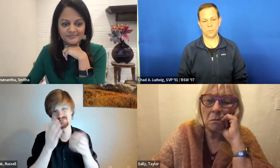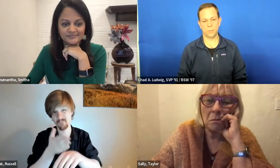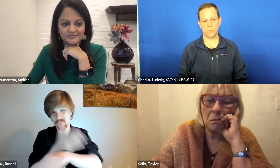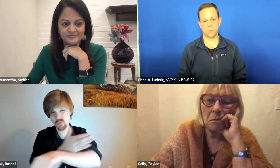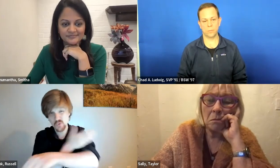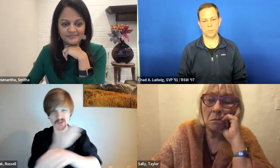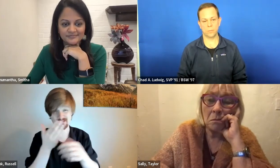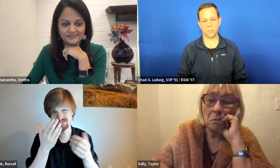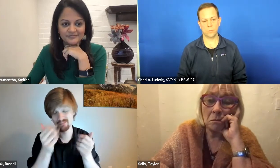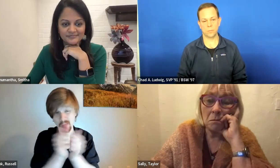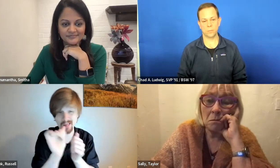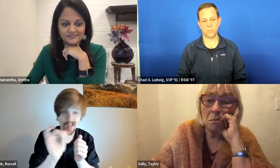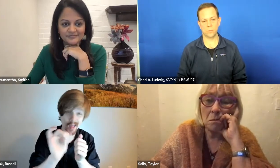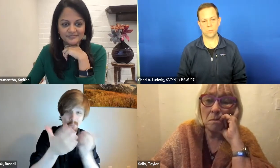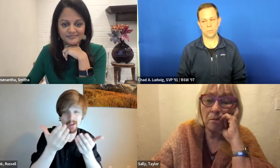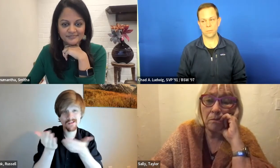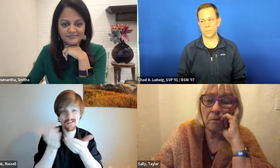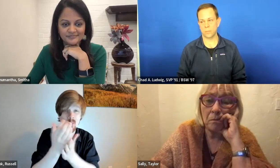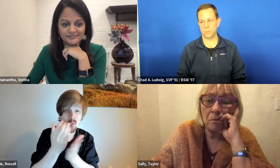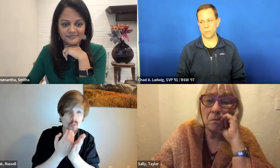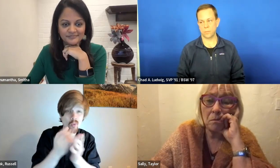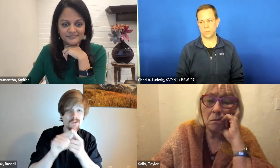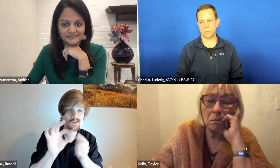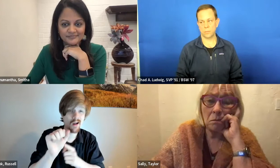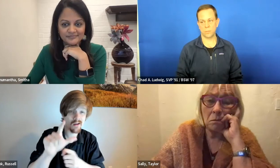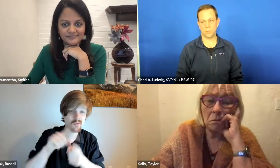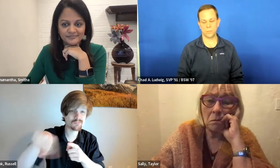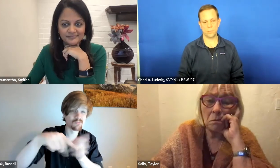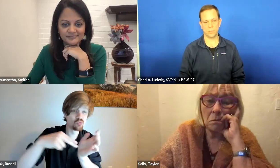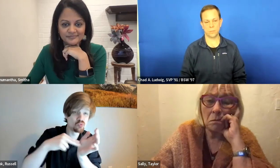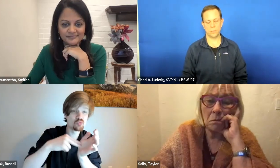That's going to be essential, you know, because that's the way that we're going to have improvements in the future.